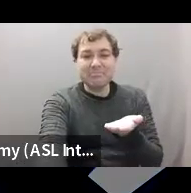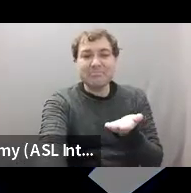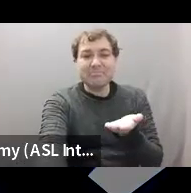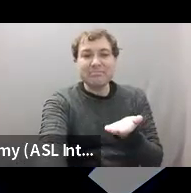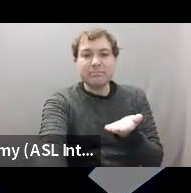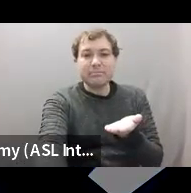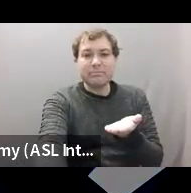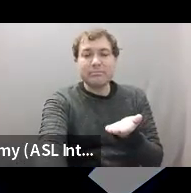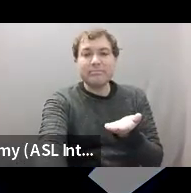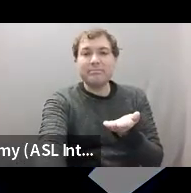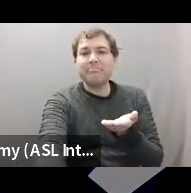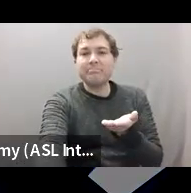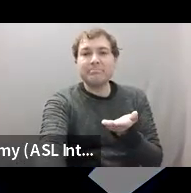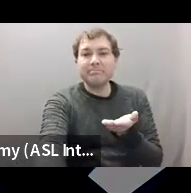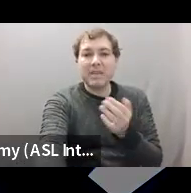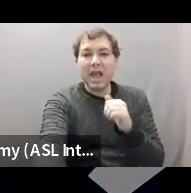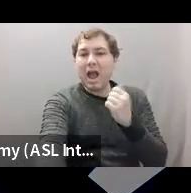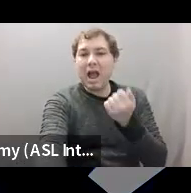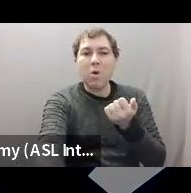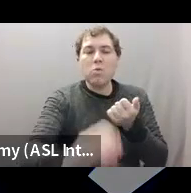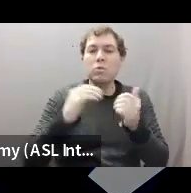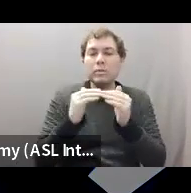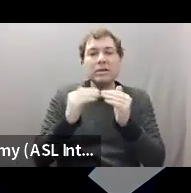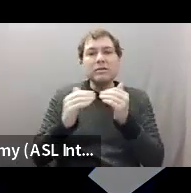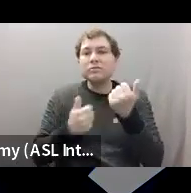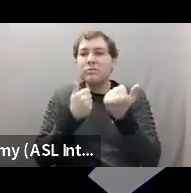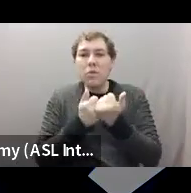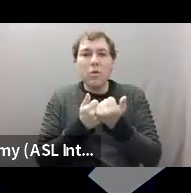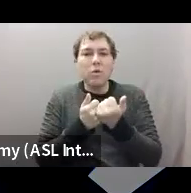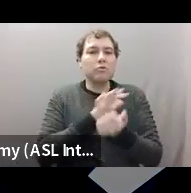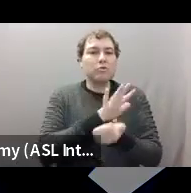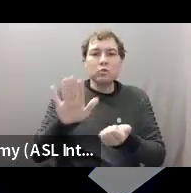Linda Pogue: how peer support happens in their centres and in their experience.